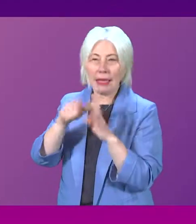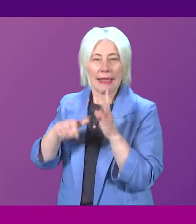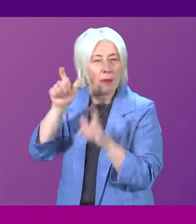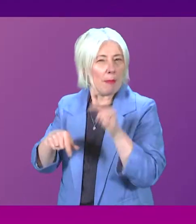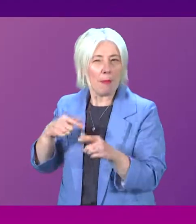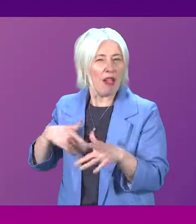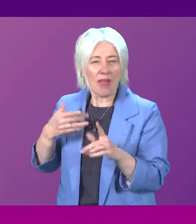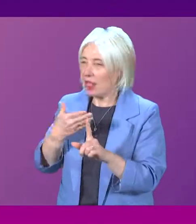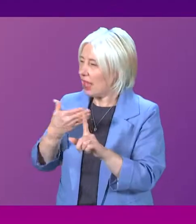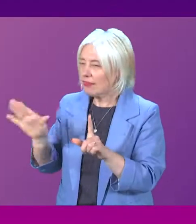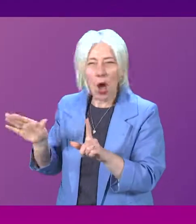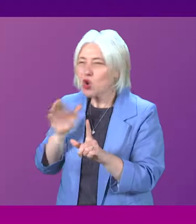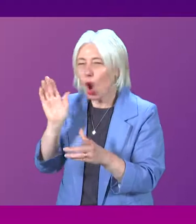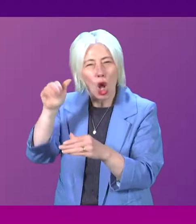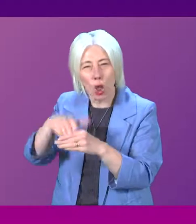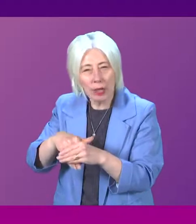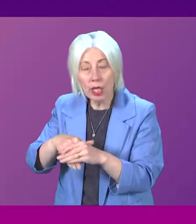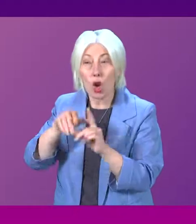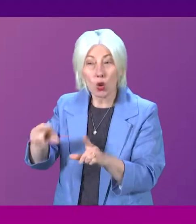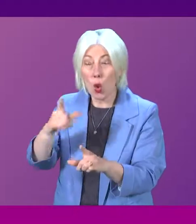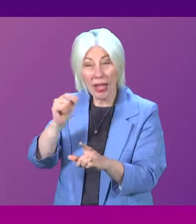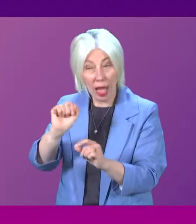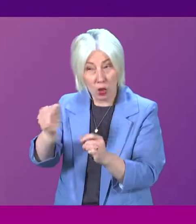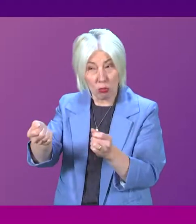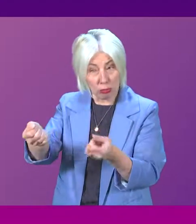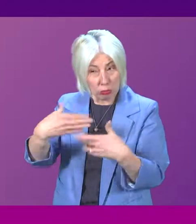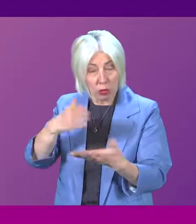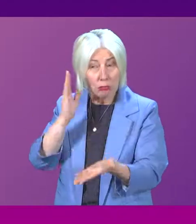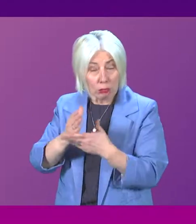Can the Deputy First Minister set out whether he would agree to commit to supporting their